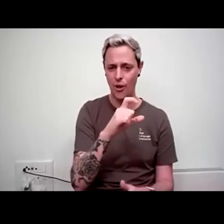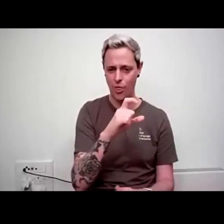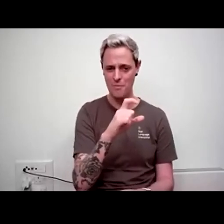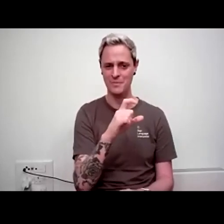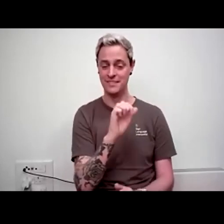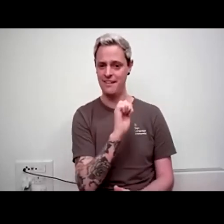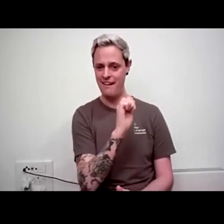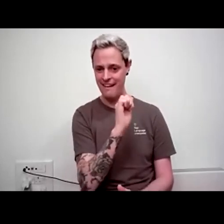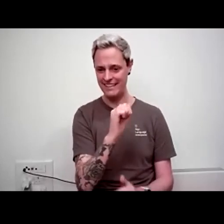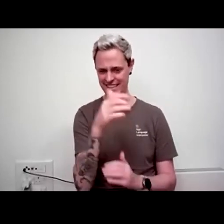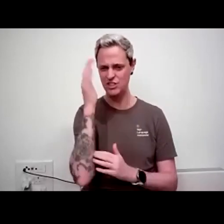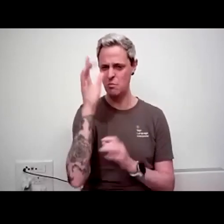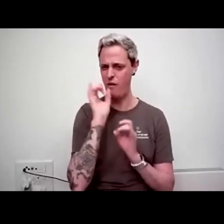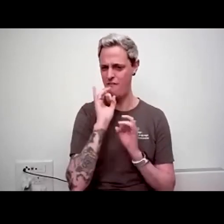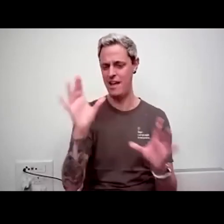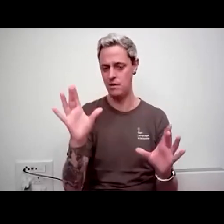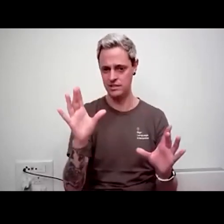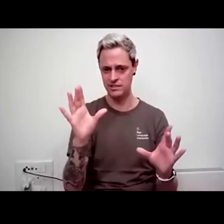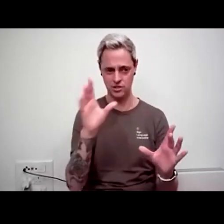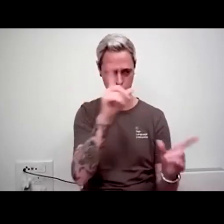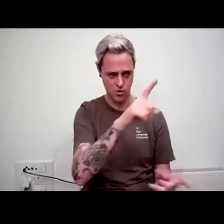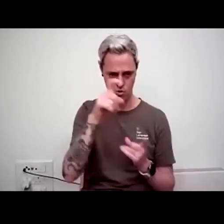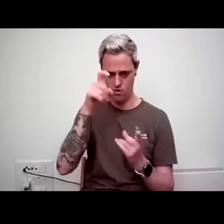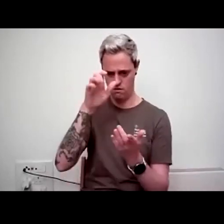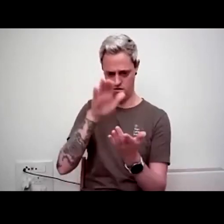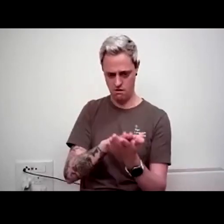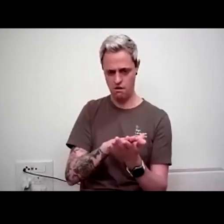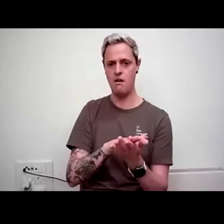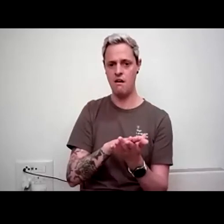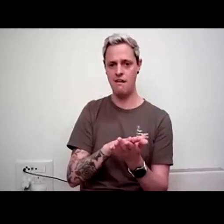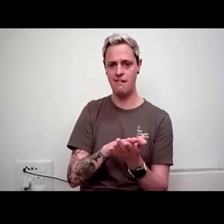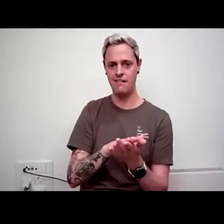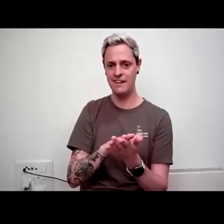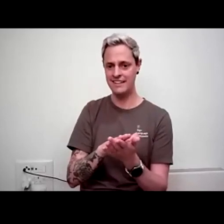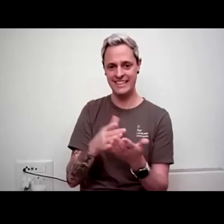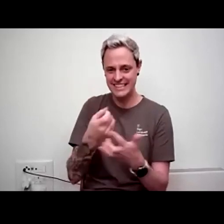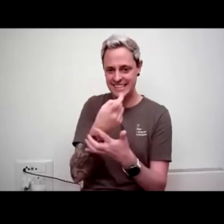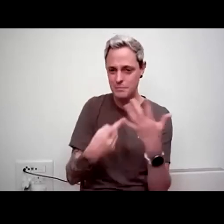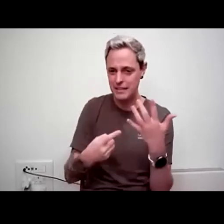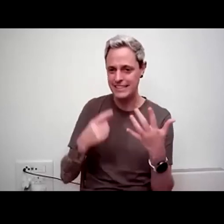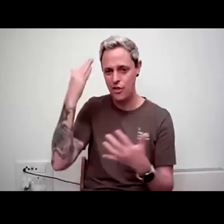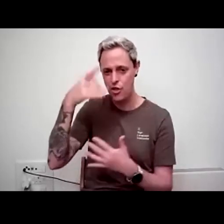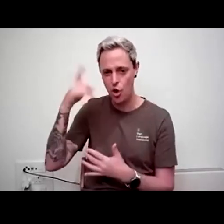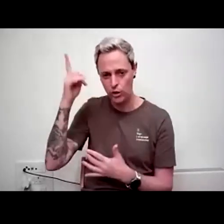in order to challenge the loose consensus in disability theology.